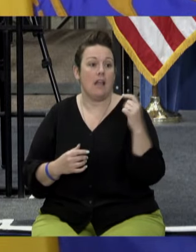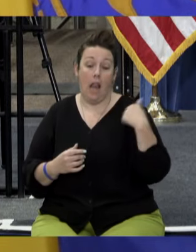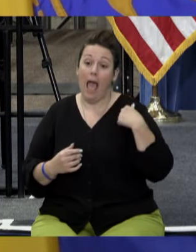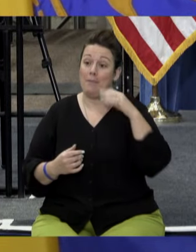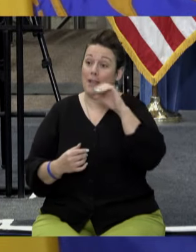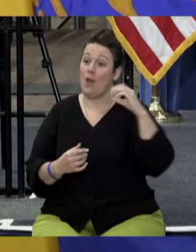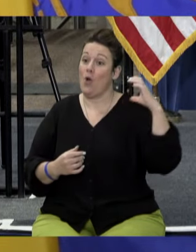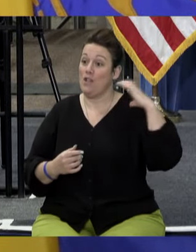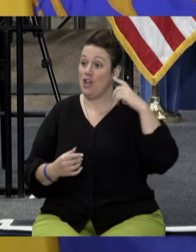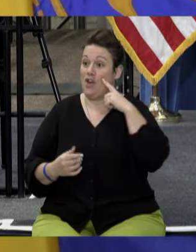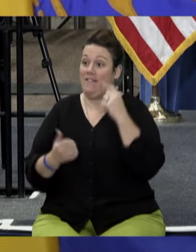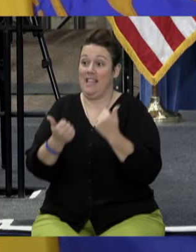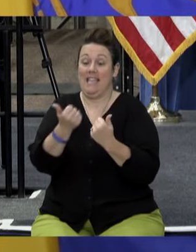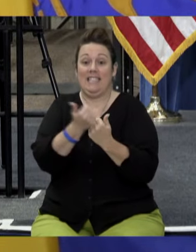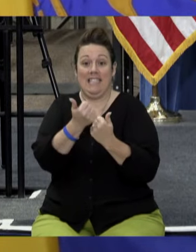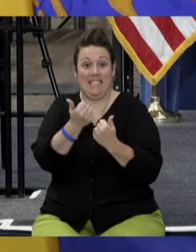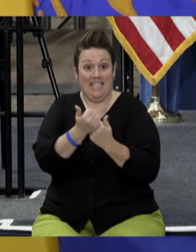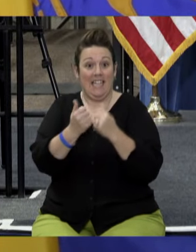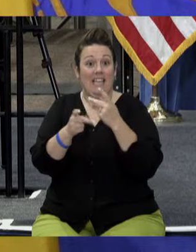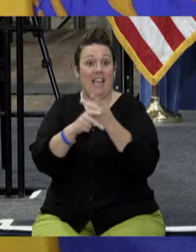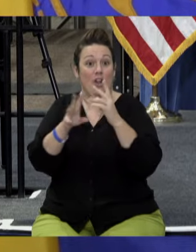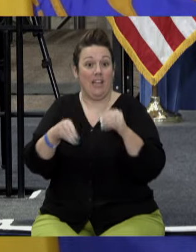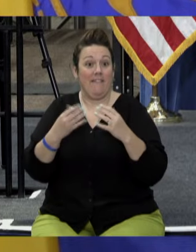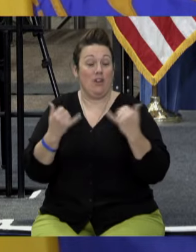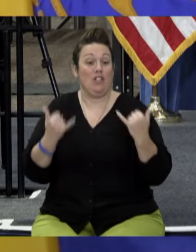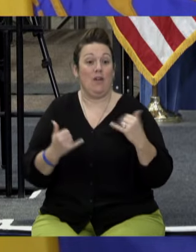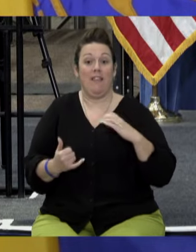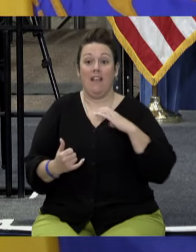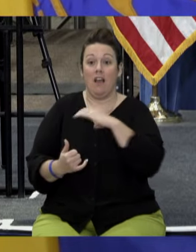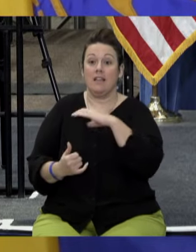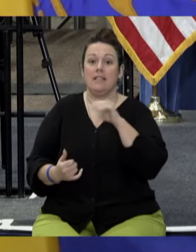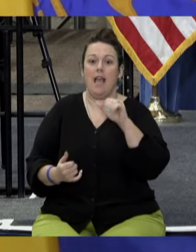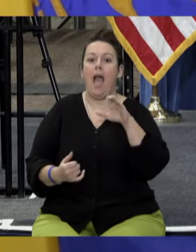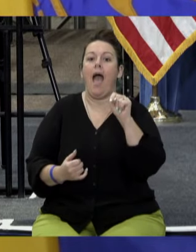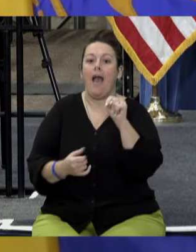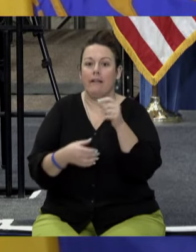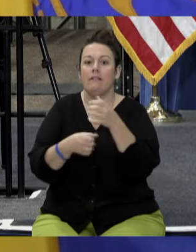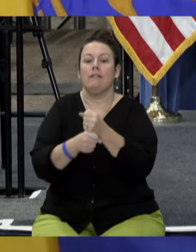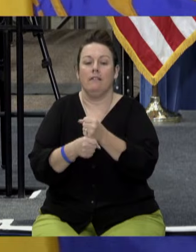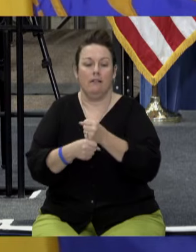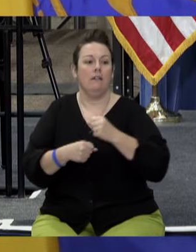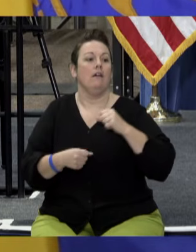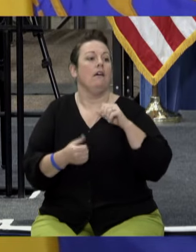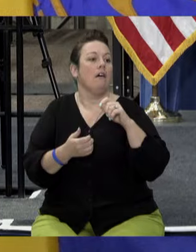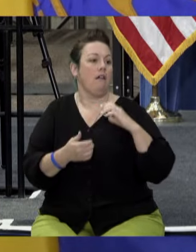of the Assisting Caregivers Today Caucus, the Act Caucus, of which we have several members.